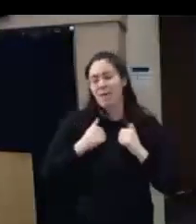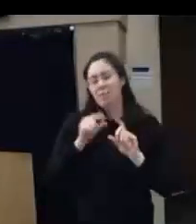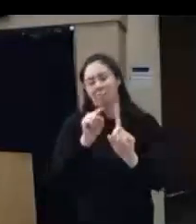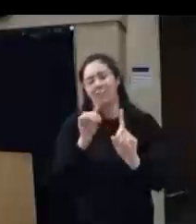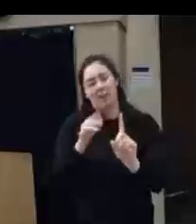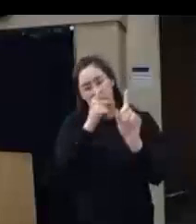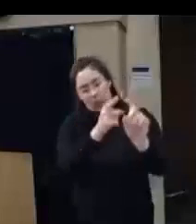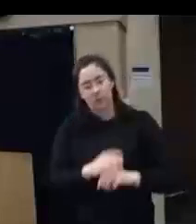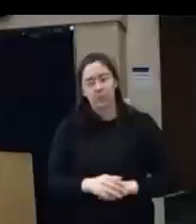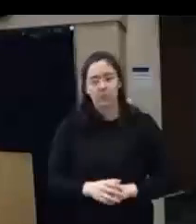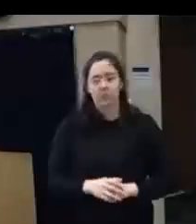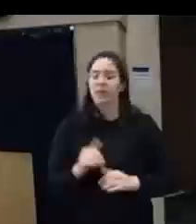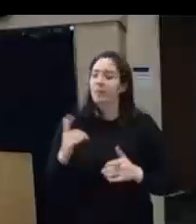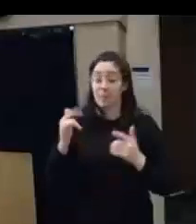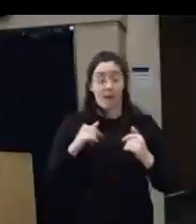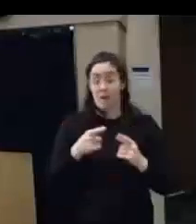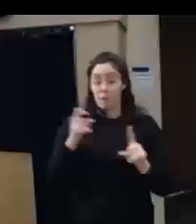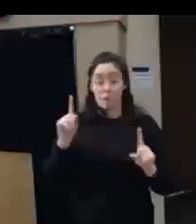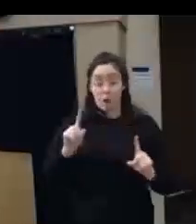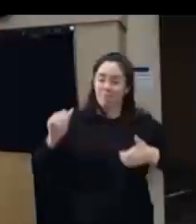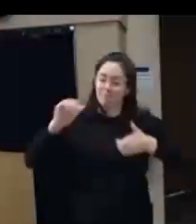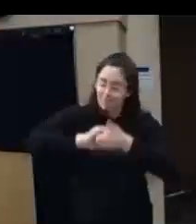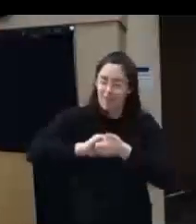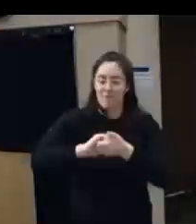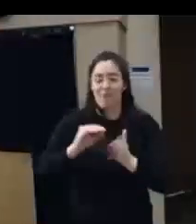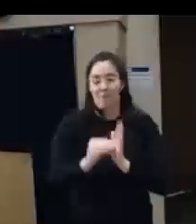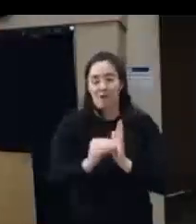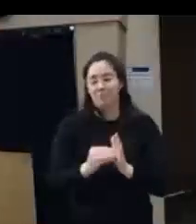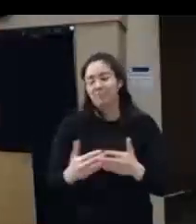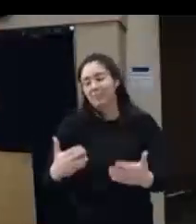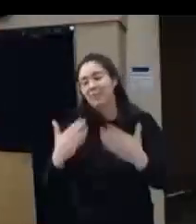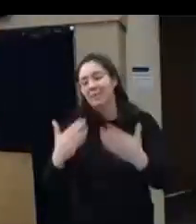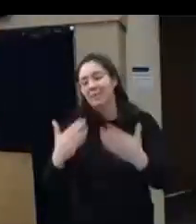think we get that from a collaborative model and thank you very much and happy to take